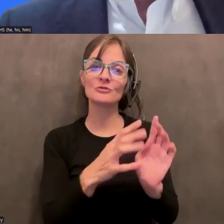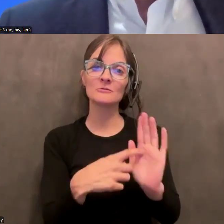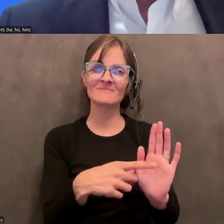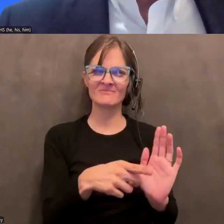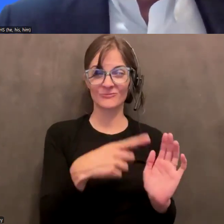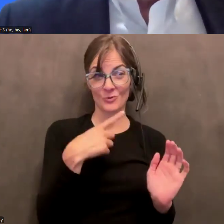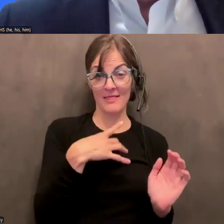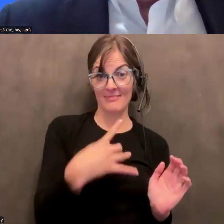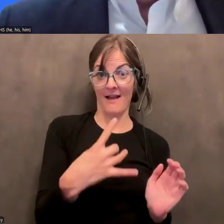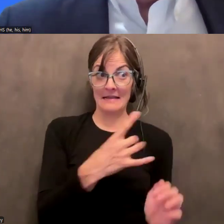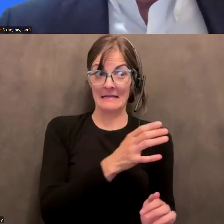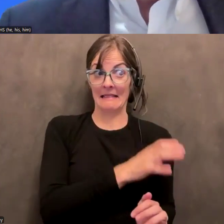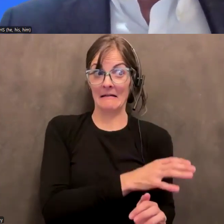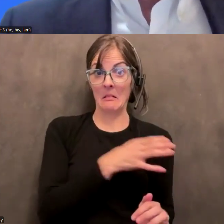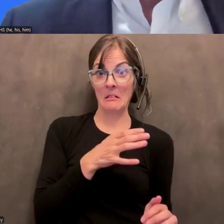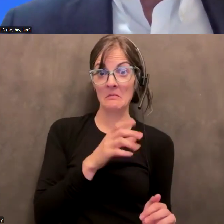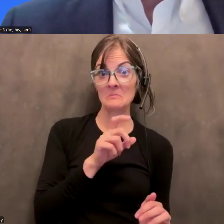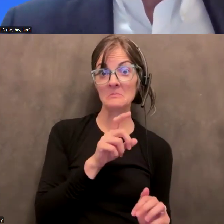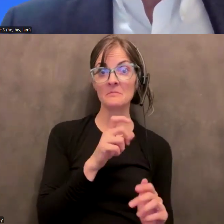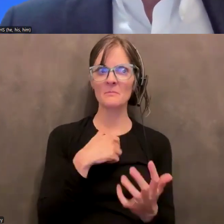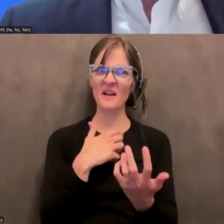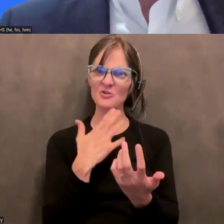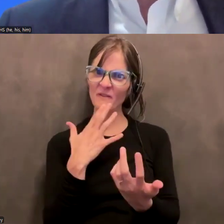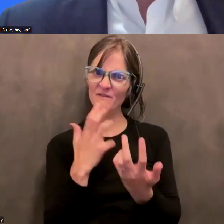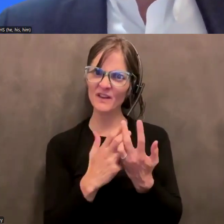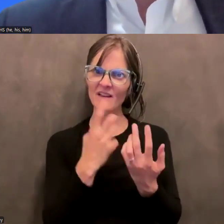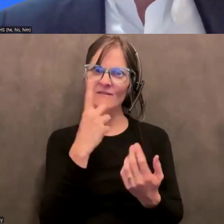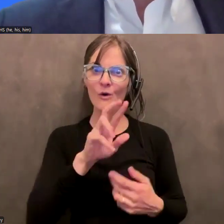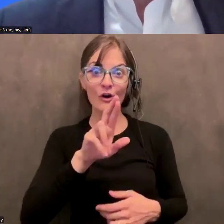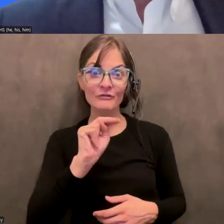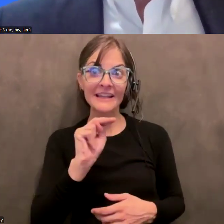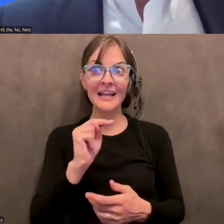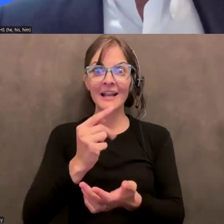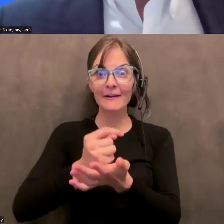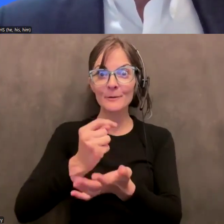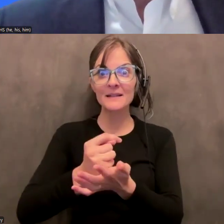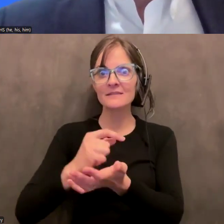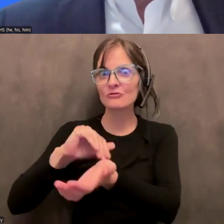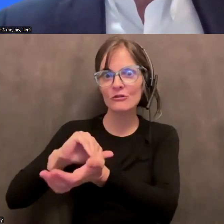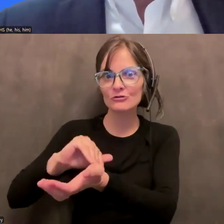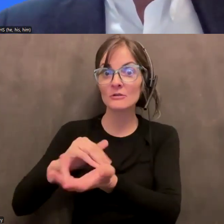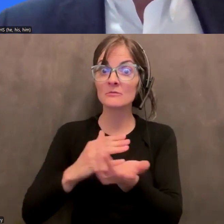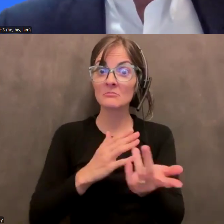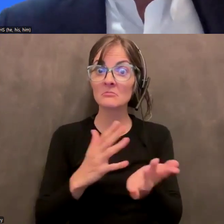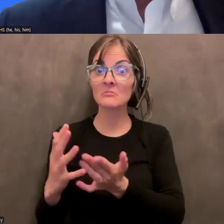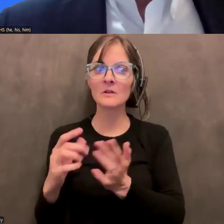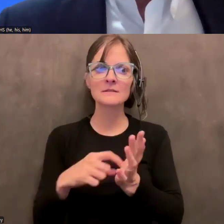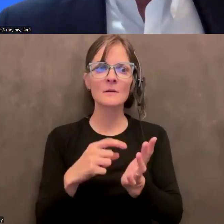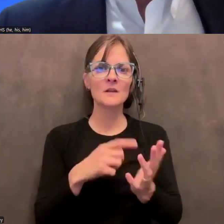Am I cut out to be an RN or a therapist of some kind or a doctor? And sometimes they find out they are, sometimes they find out,